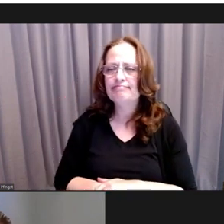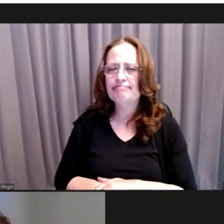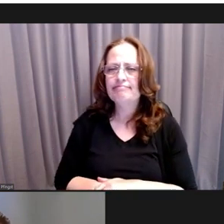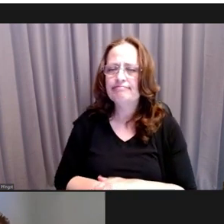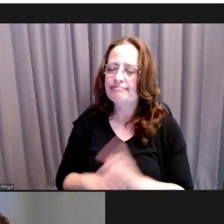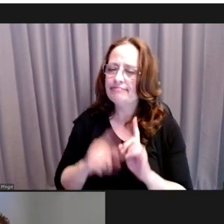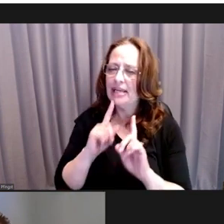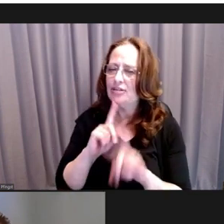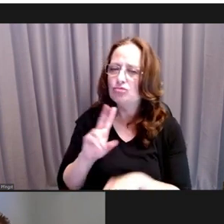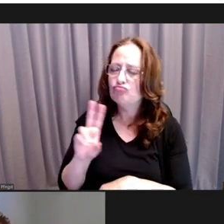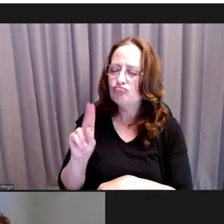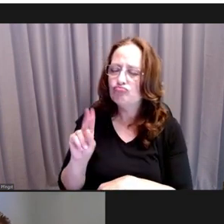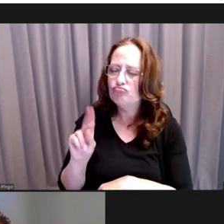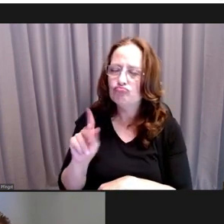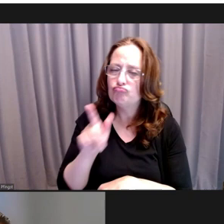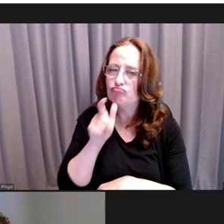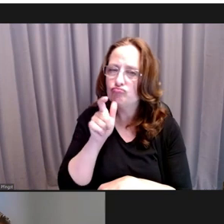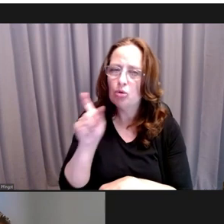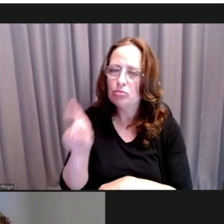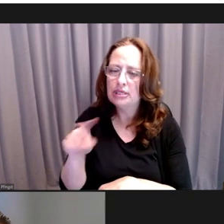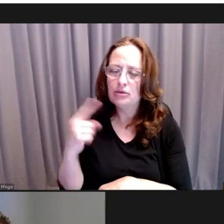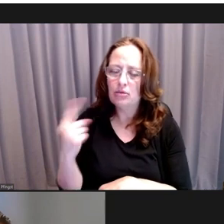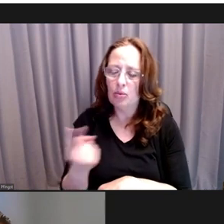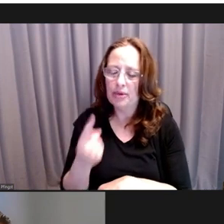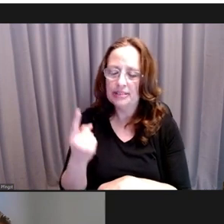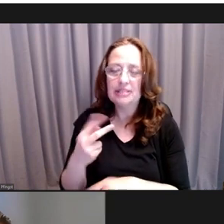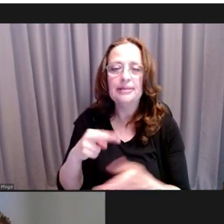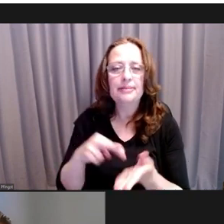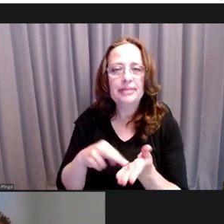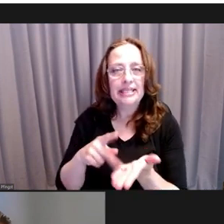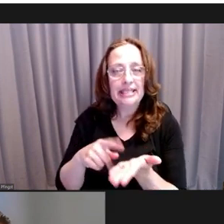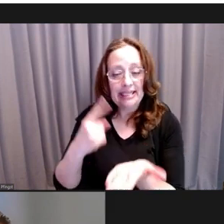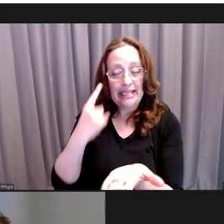it should be part of the discussion. I would say that... You should always see